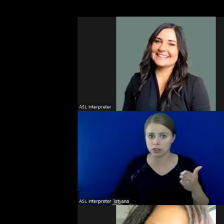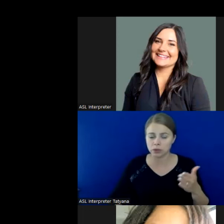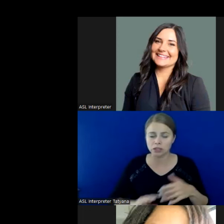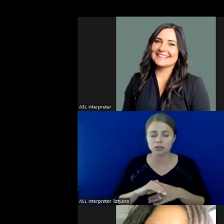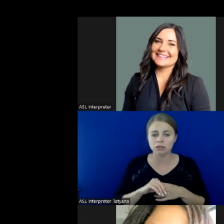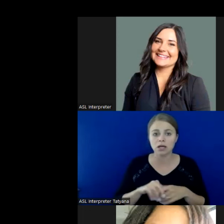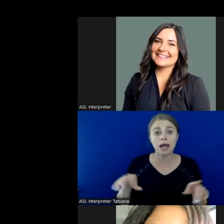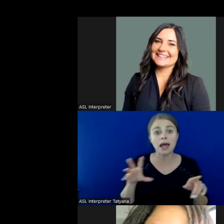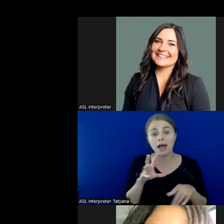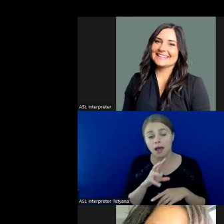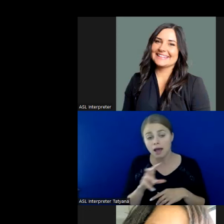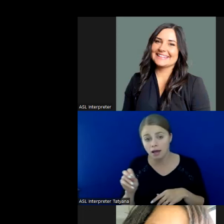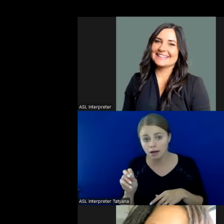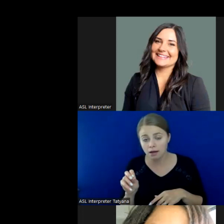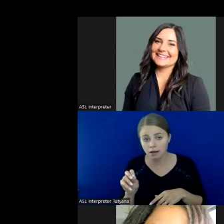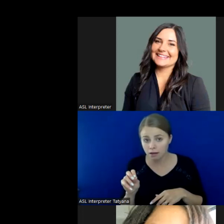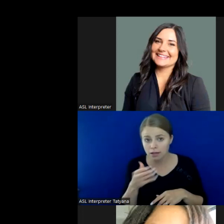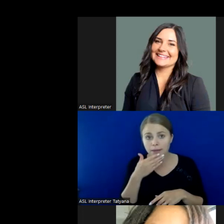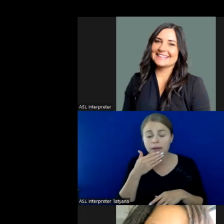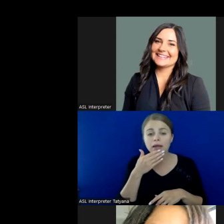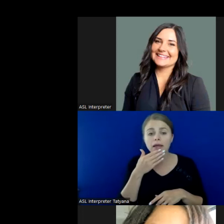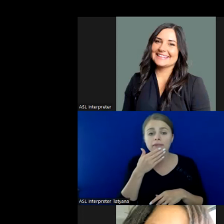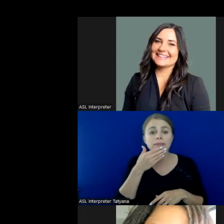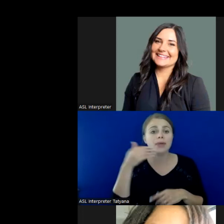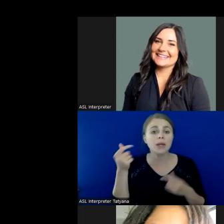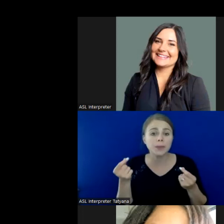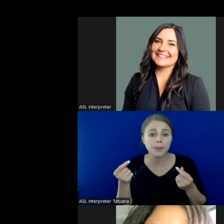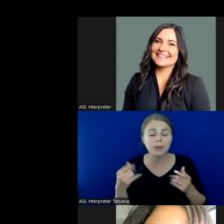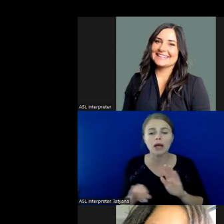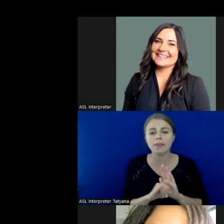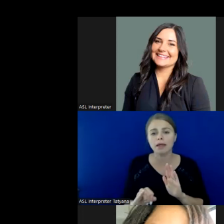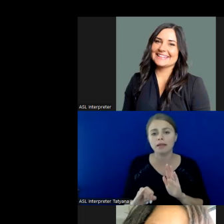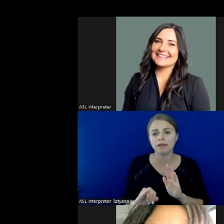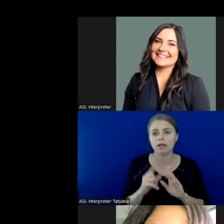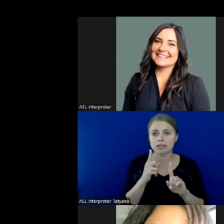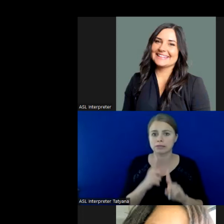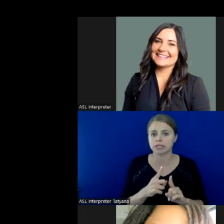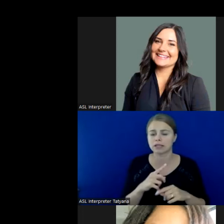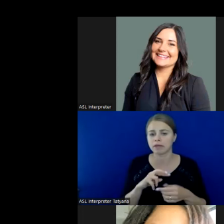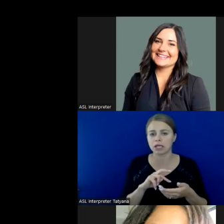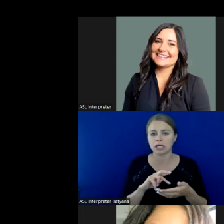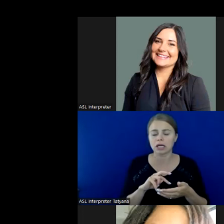And even better, they identified the specific means for users